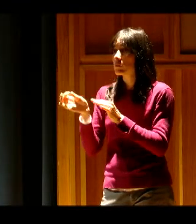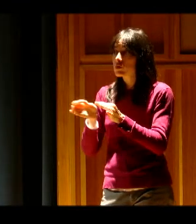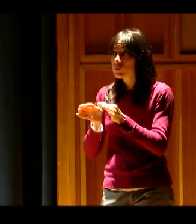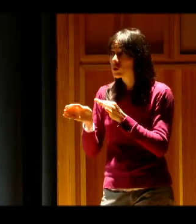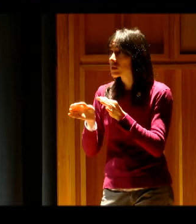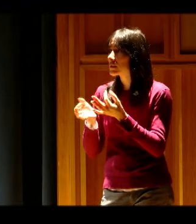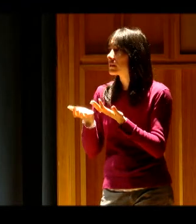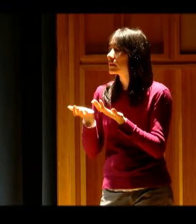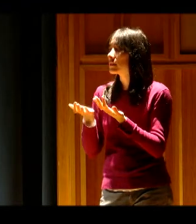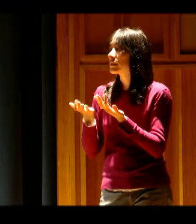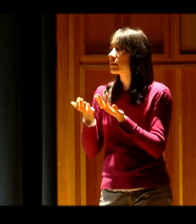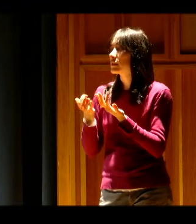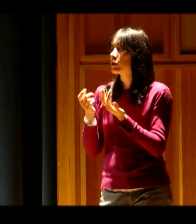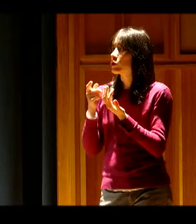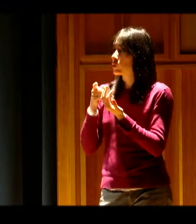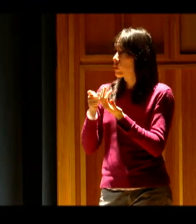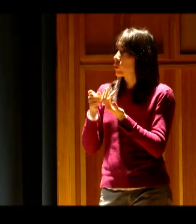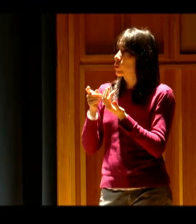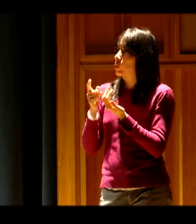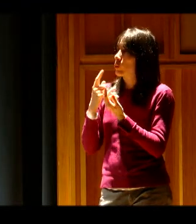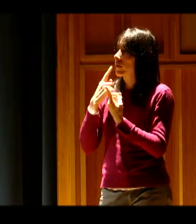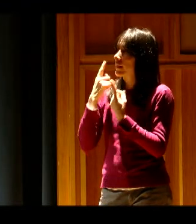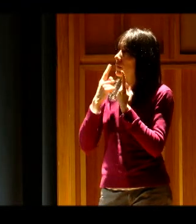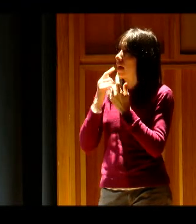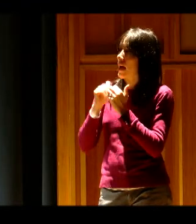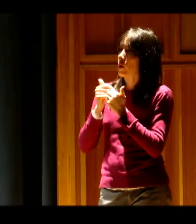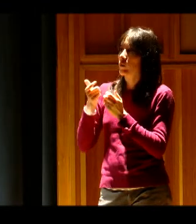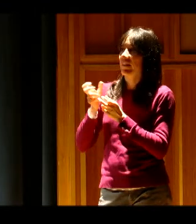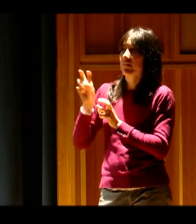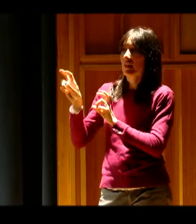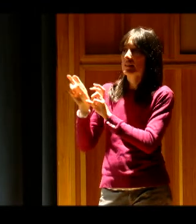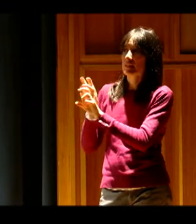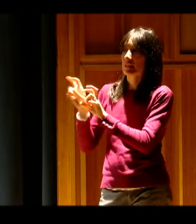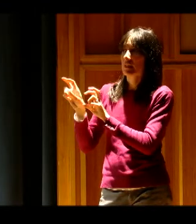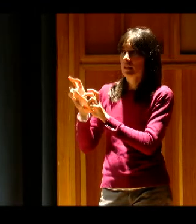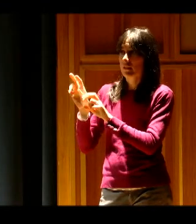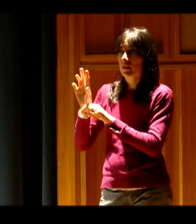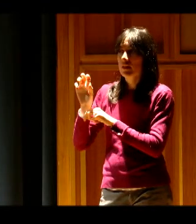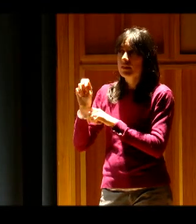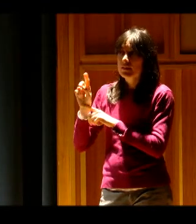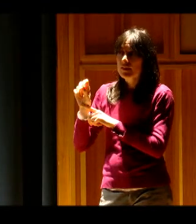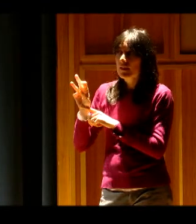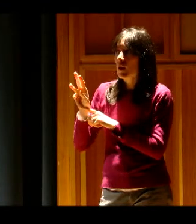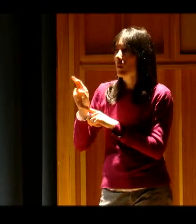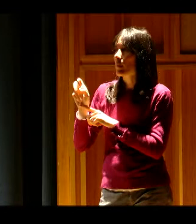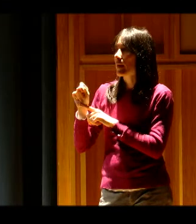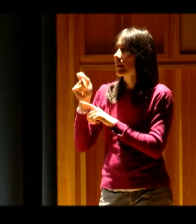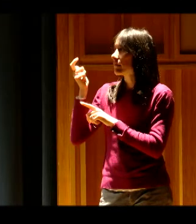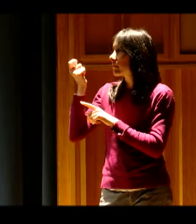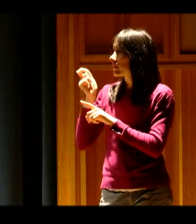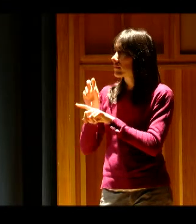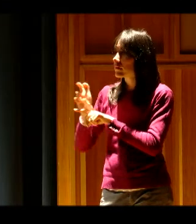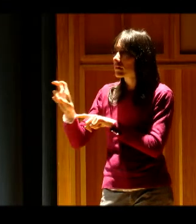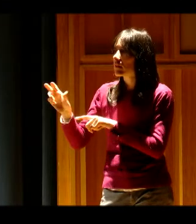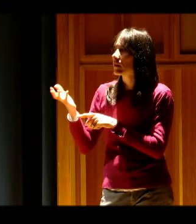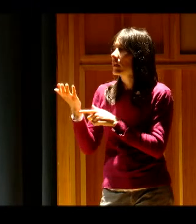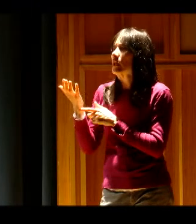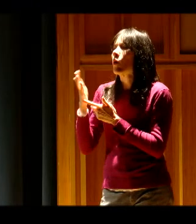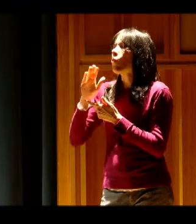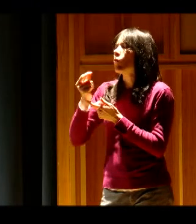Do you look at where you've invested your endowments, or what is your relationship to fossil fuels?